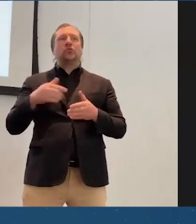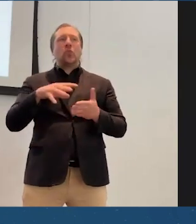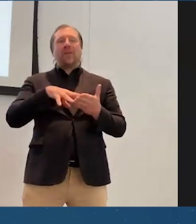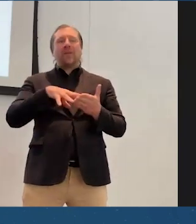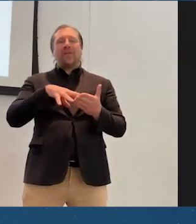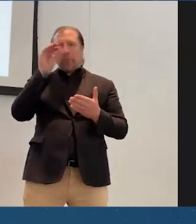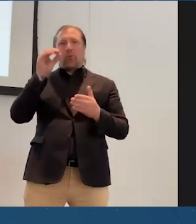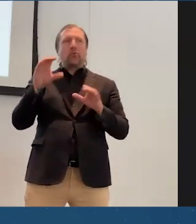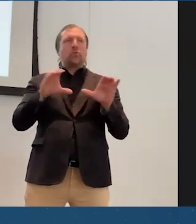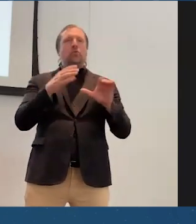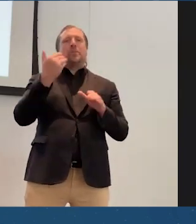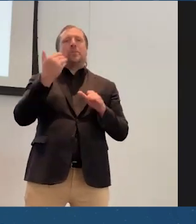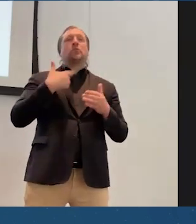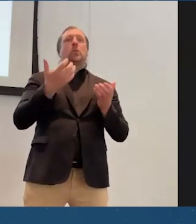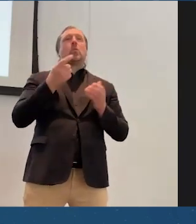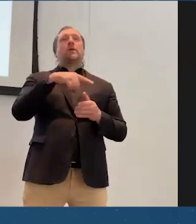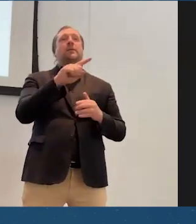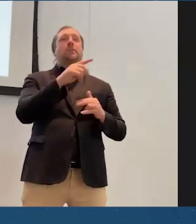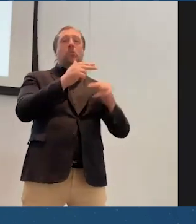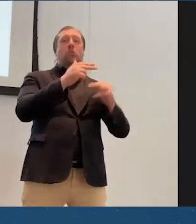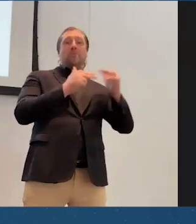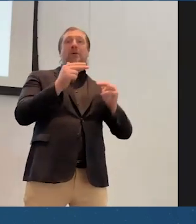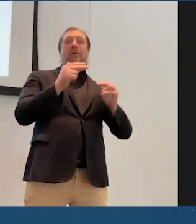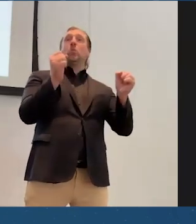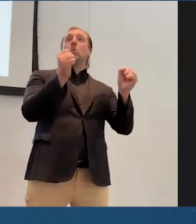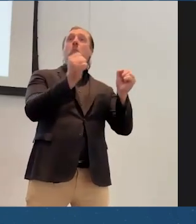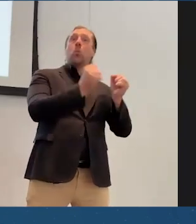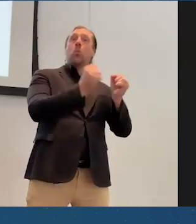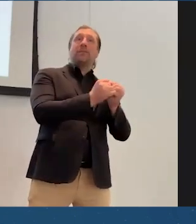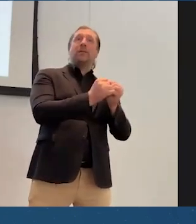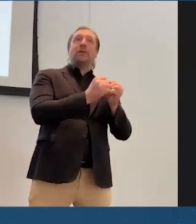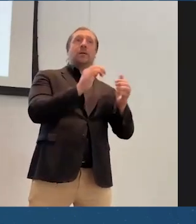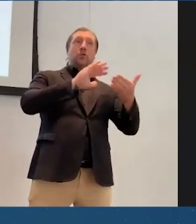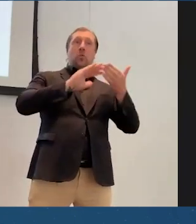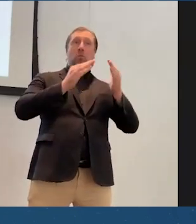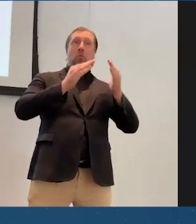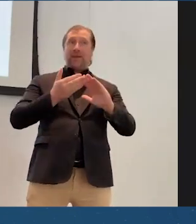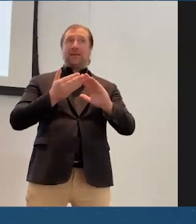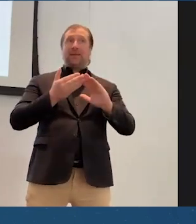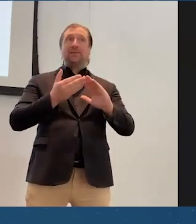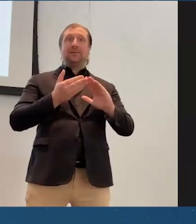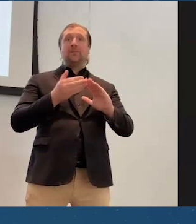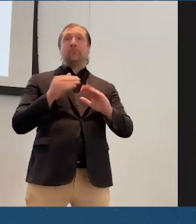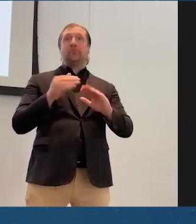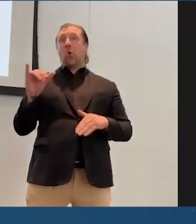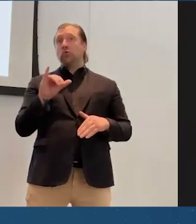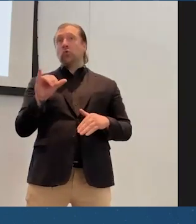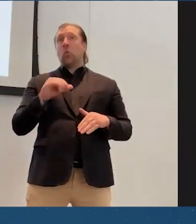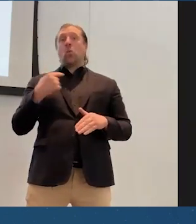I mean, because we want them to be building with communities as well, what we've learned to do is